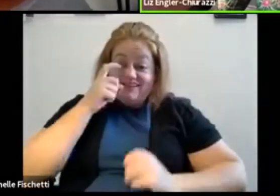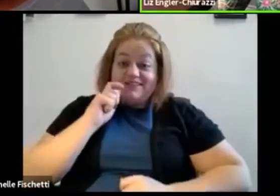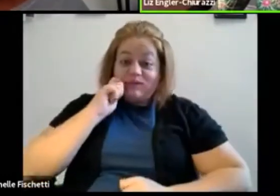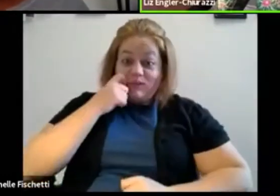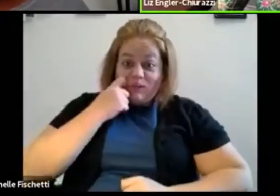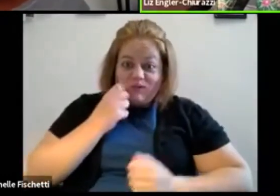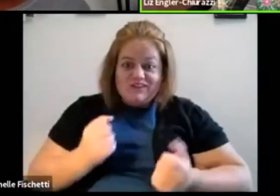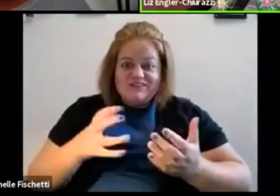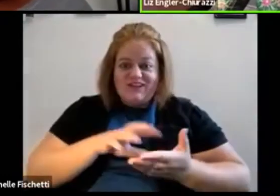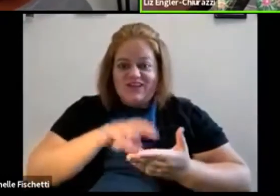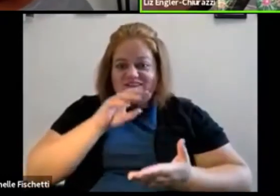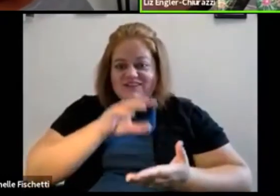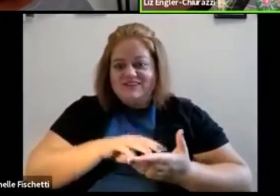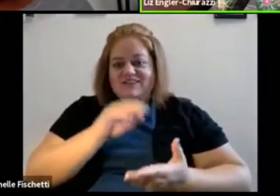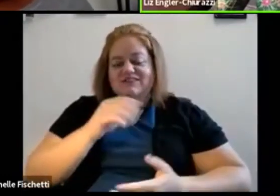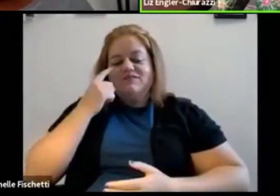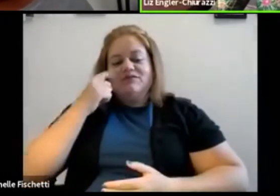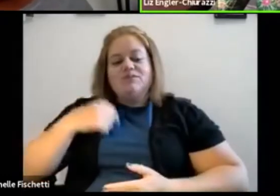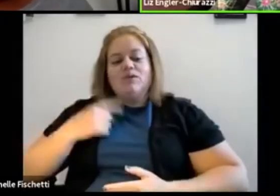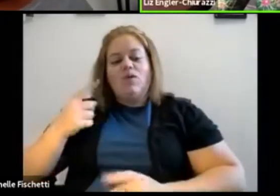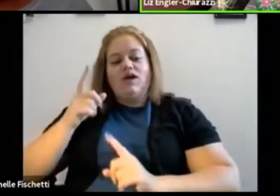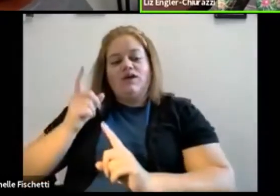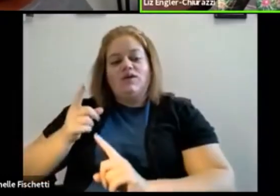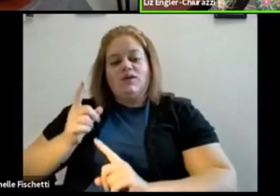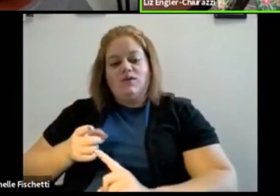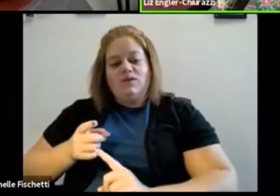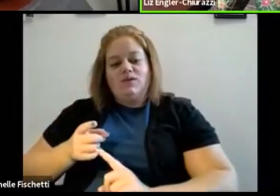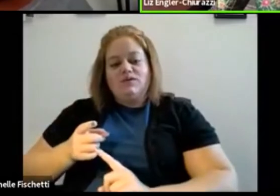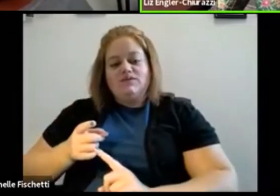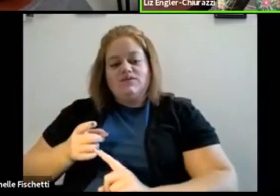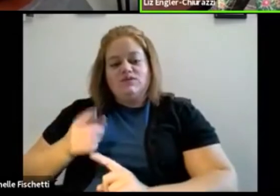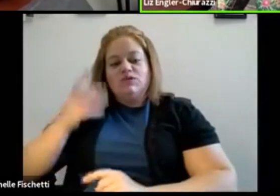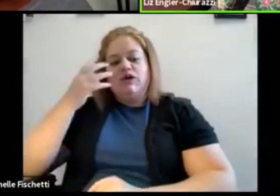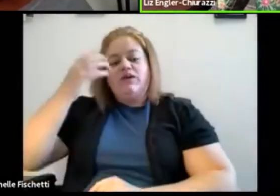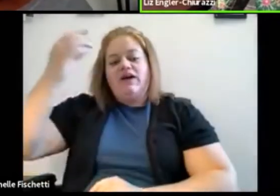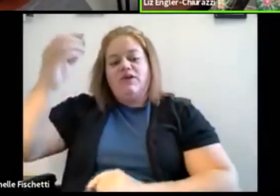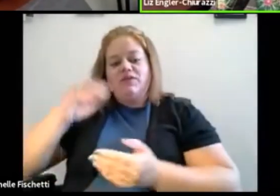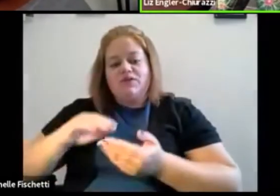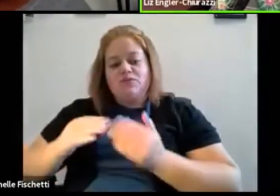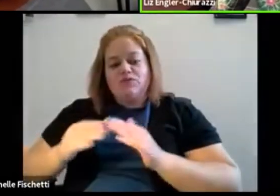one of my goals is to get out into the community get to see students in their